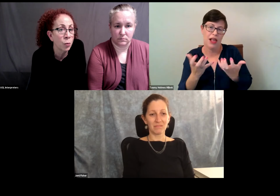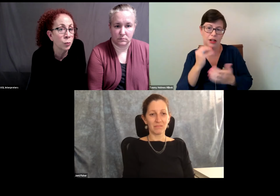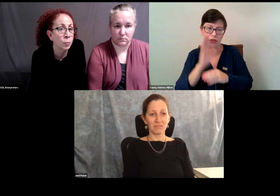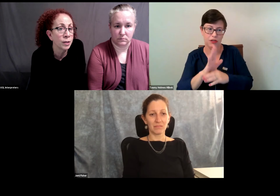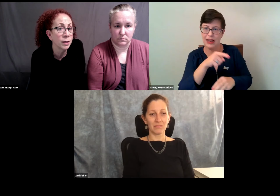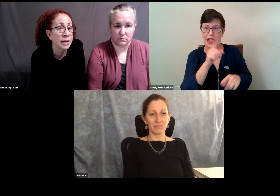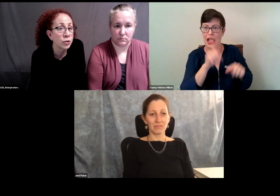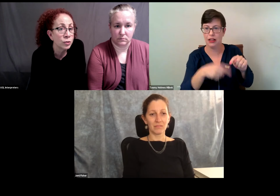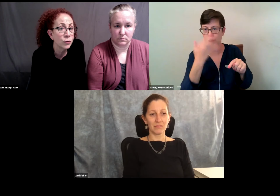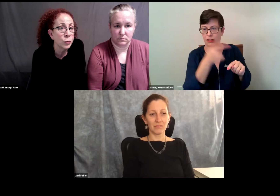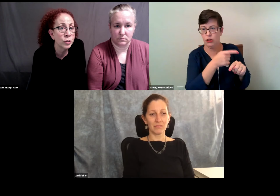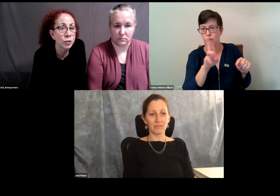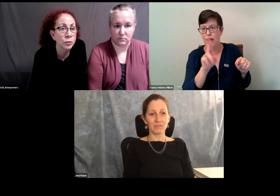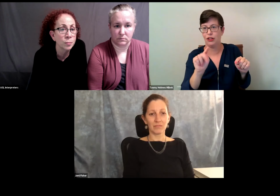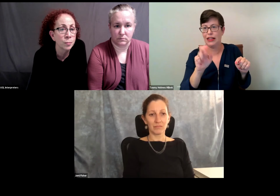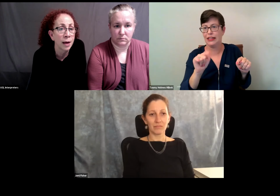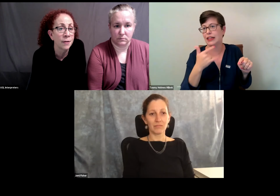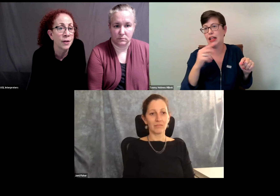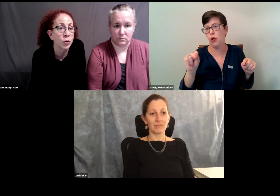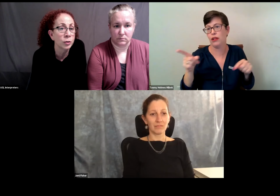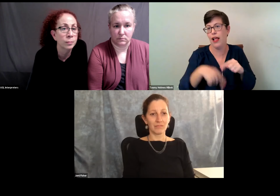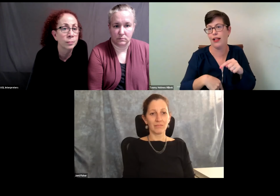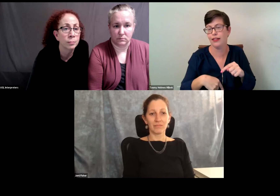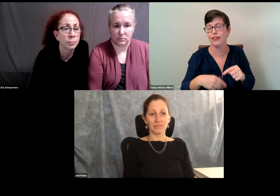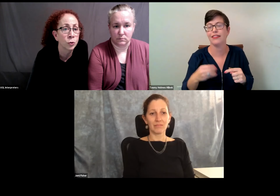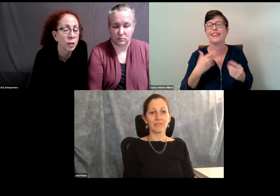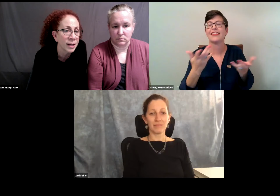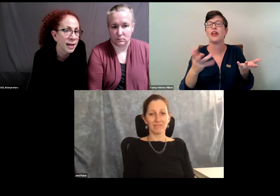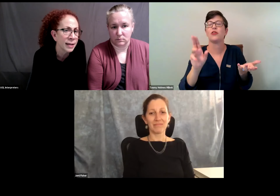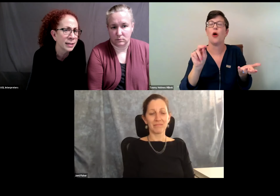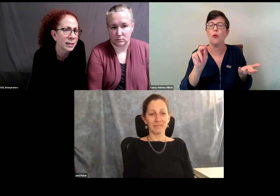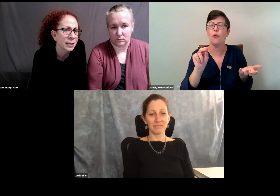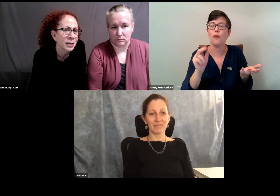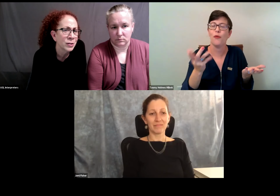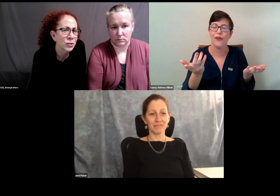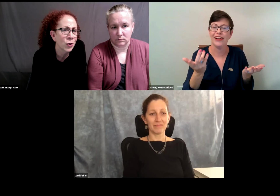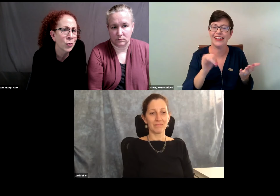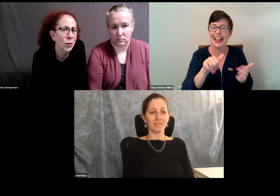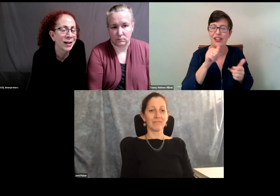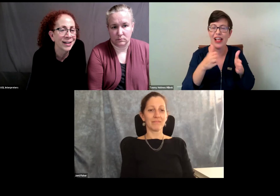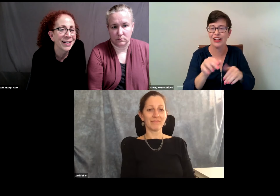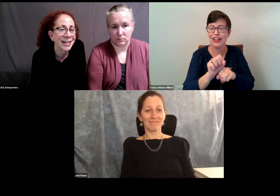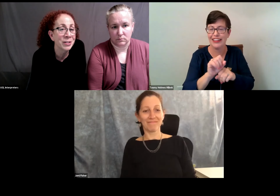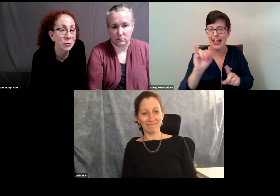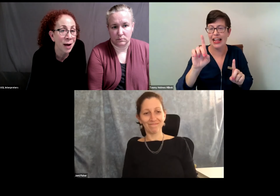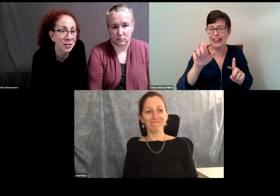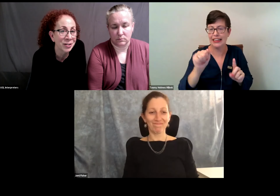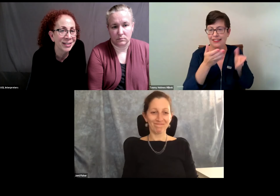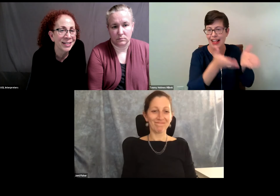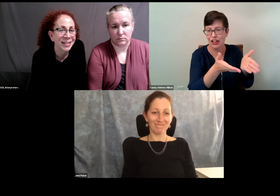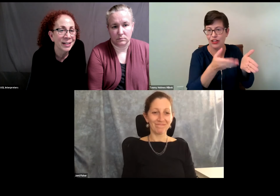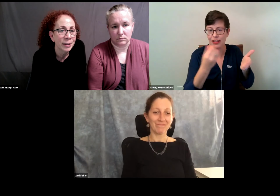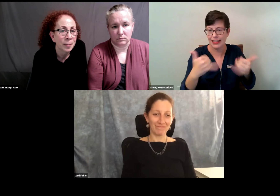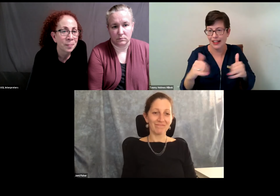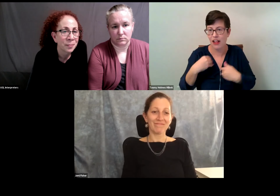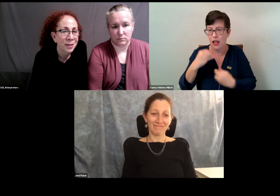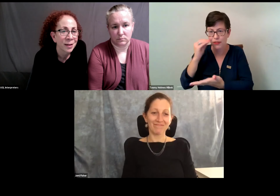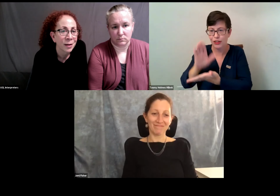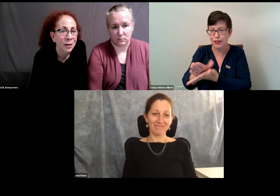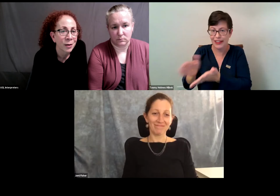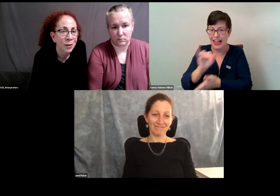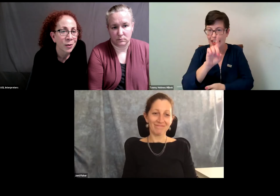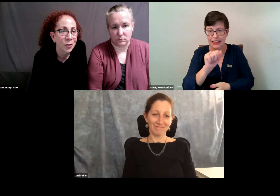it would be dangerous for students and that they couldn't utilize that so it's irrational.